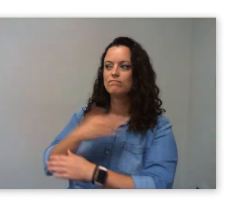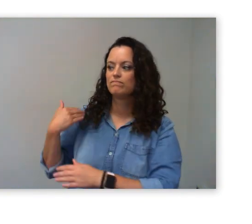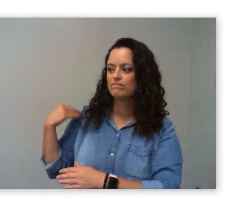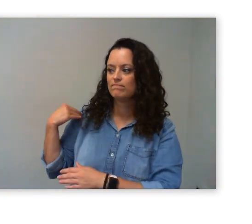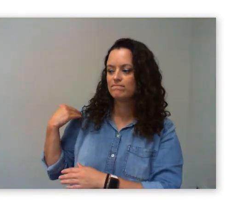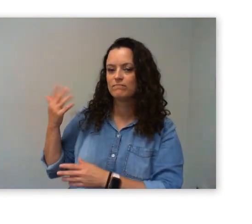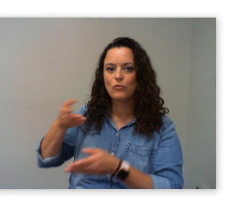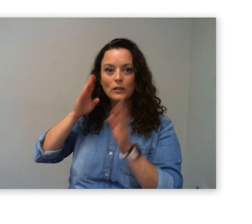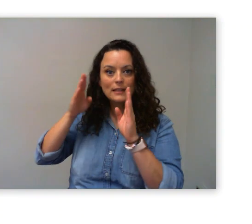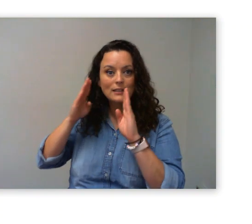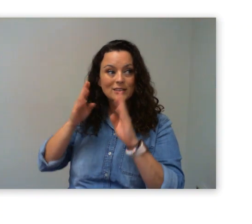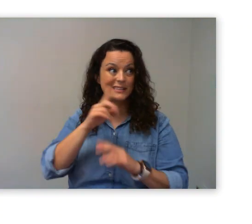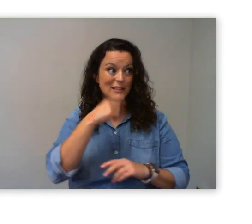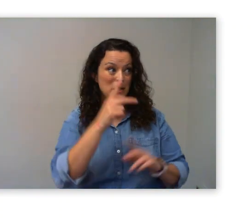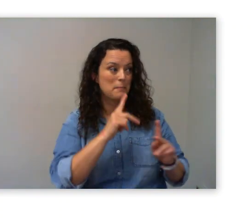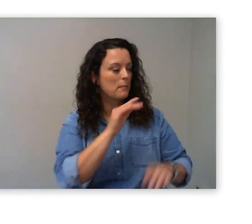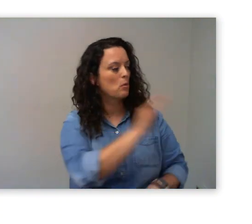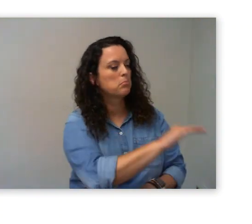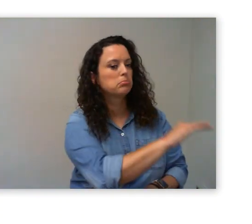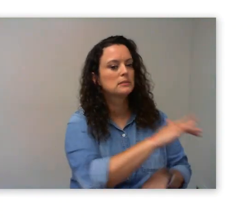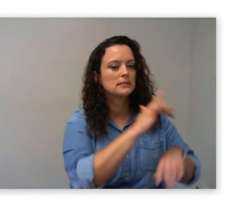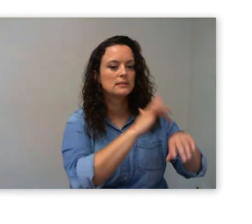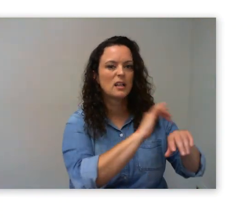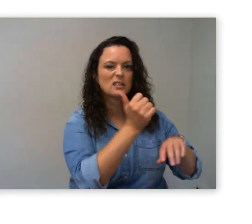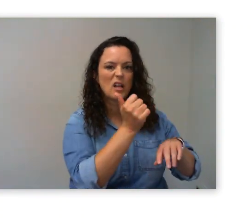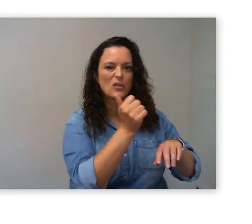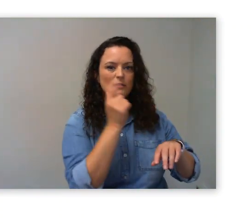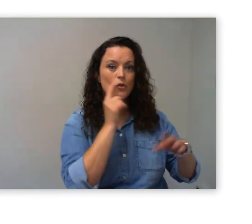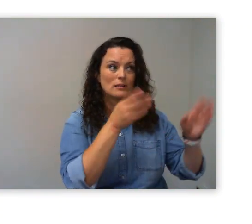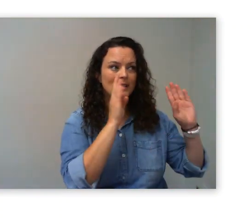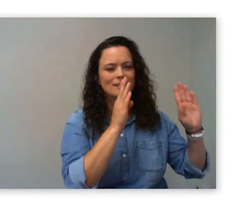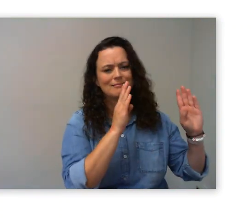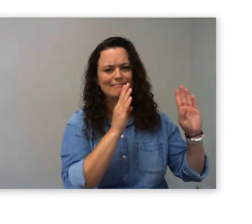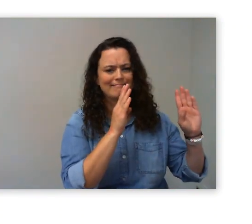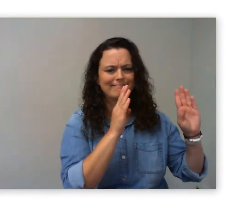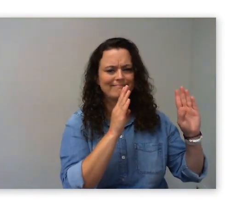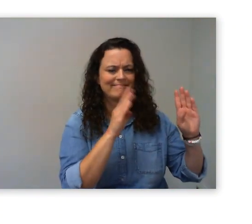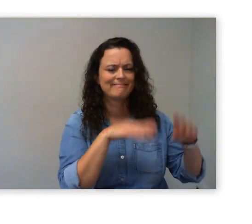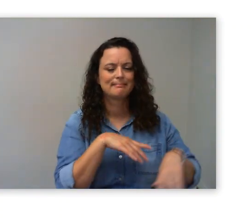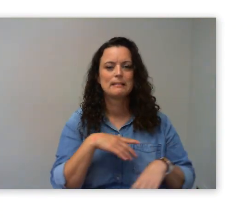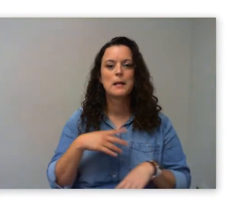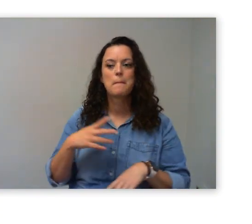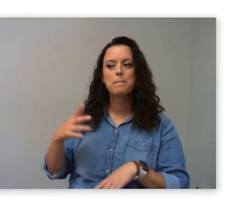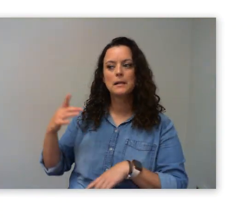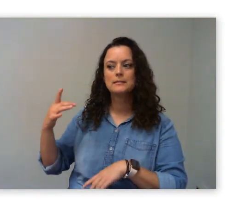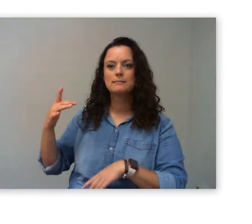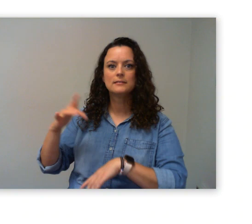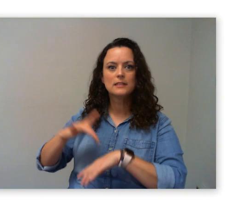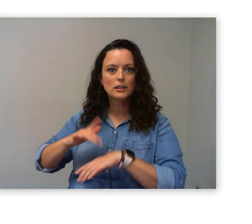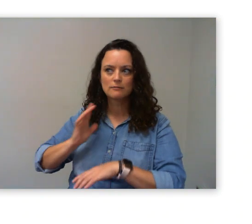touch other hearing people to get their attention but touching is okay eye contact is extremely